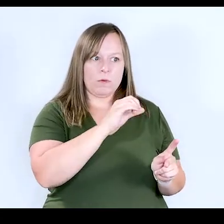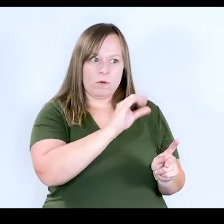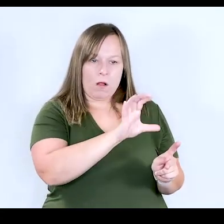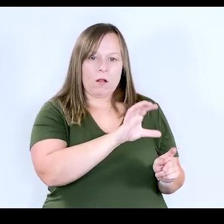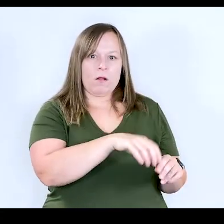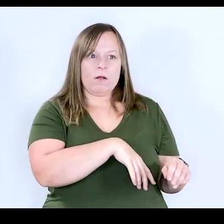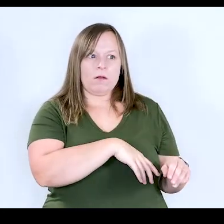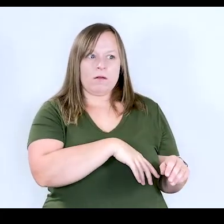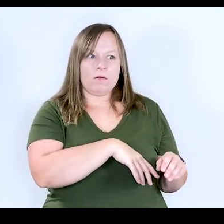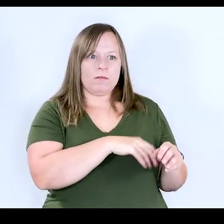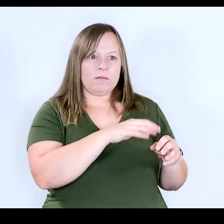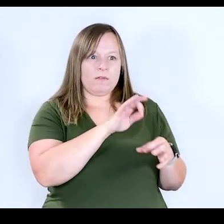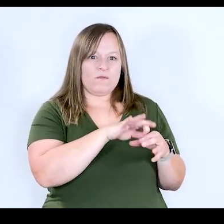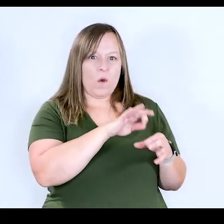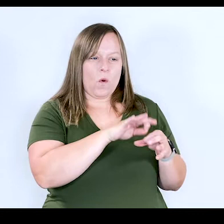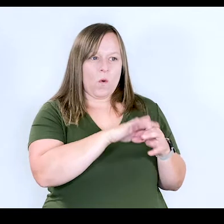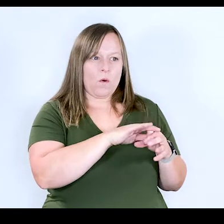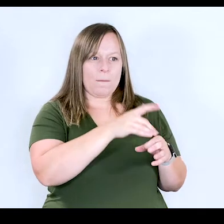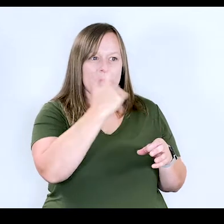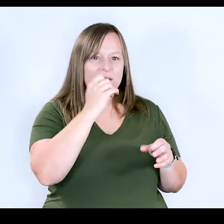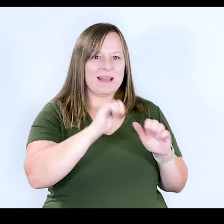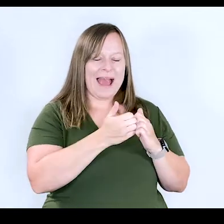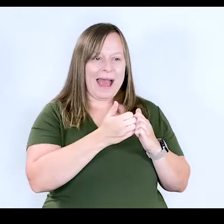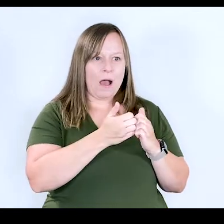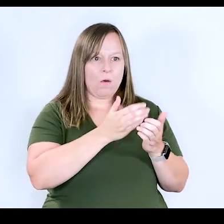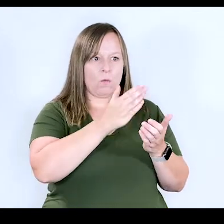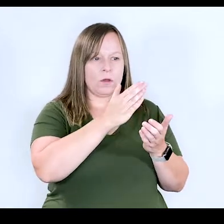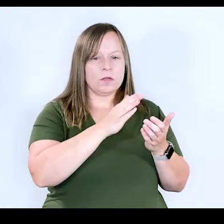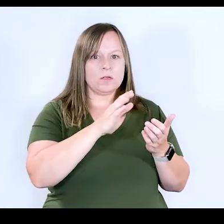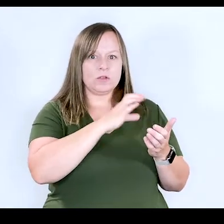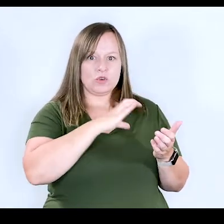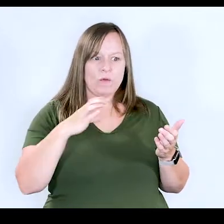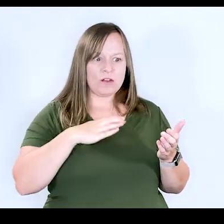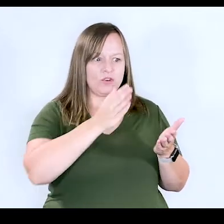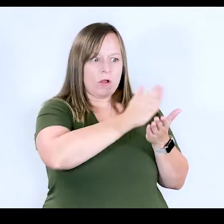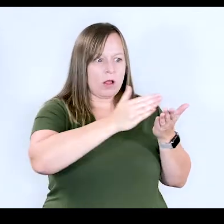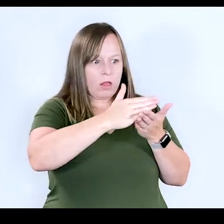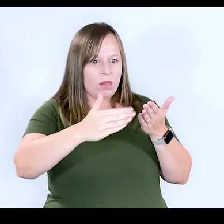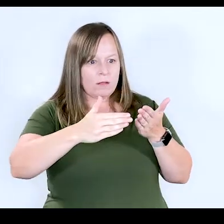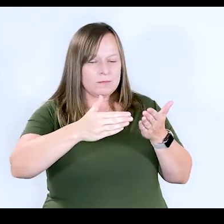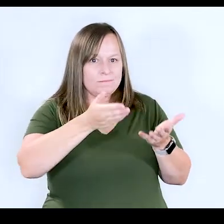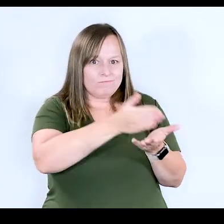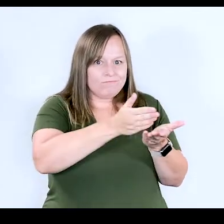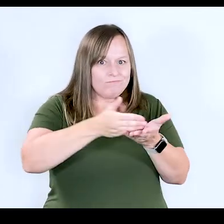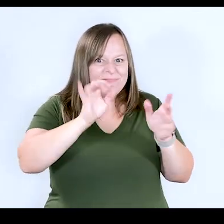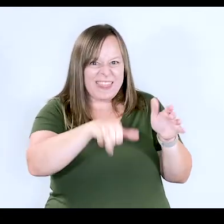because of the ways that the congressional districts are chopped up. All right, Noah, so you're working in outreach,